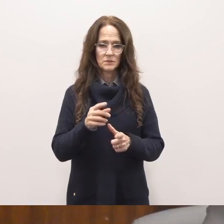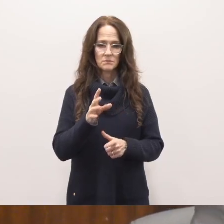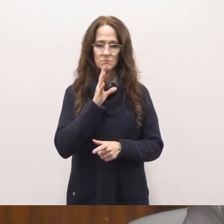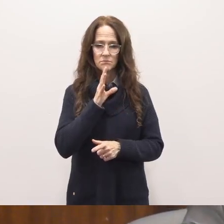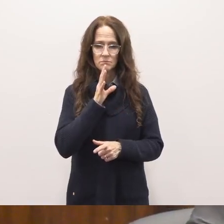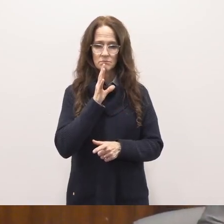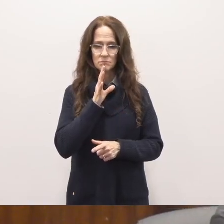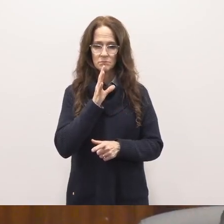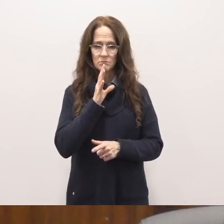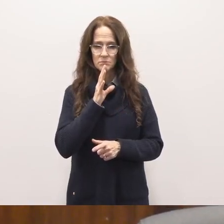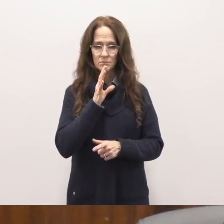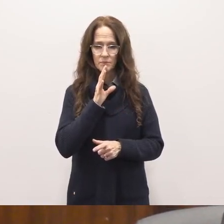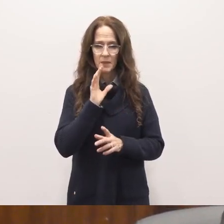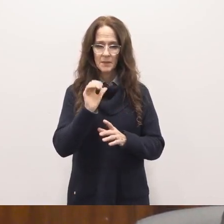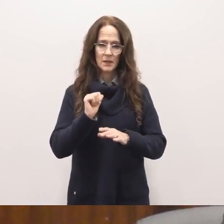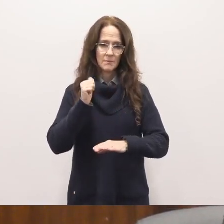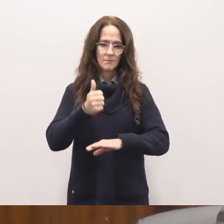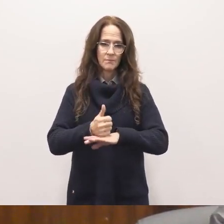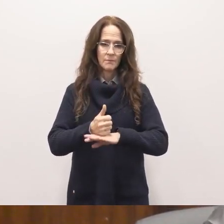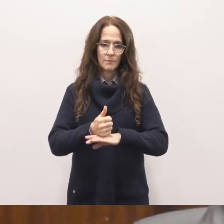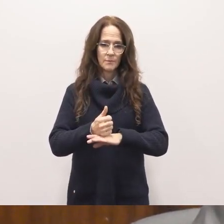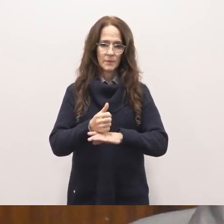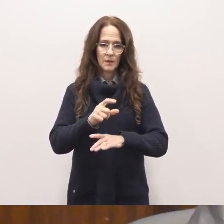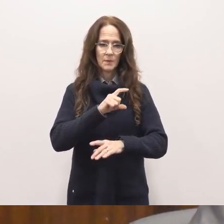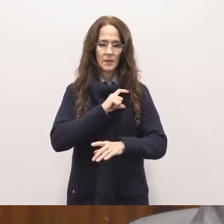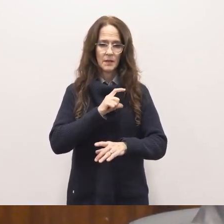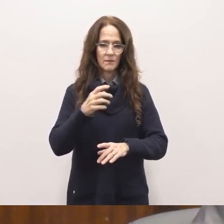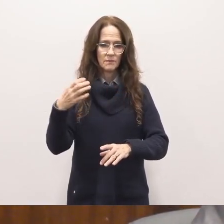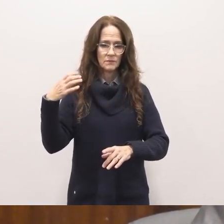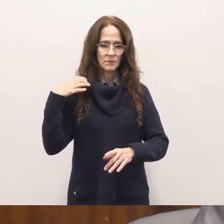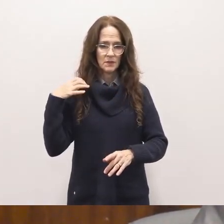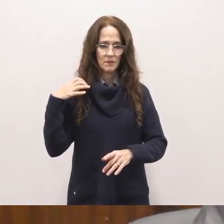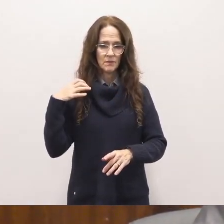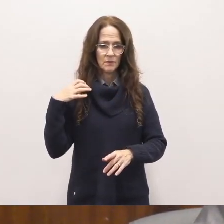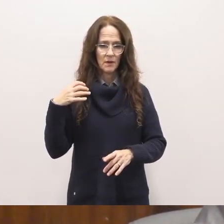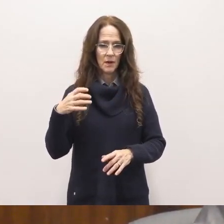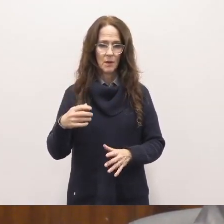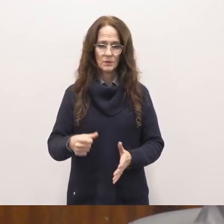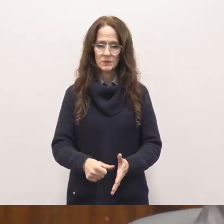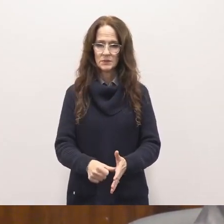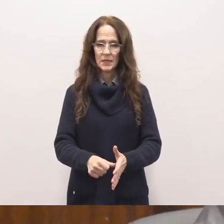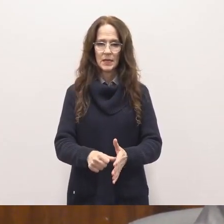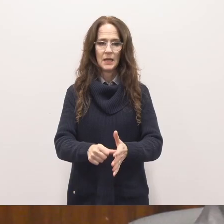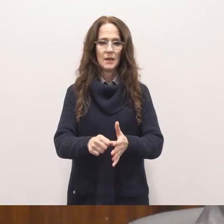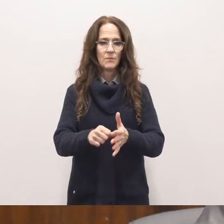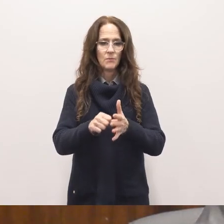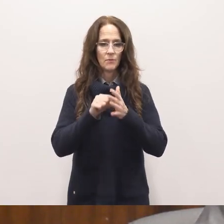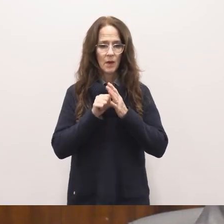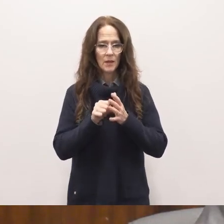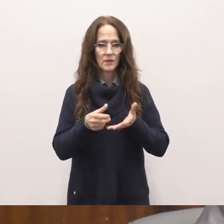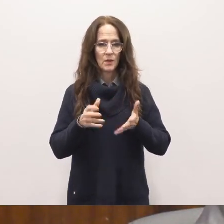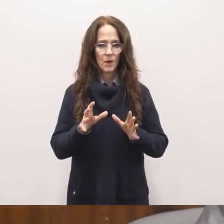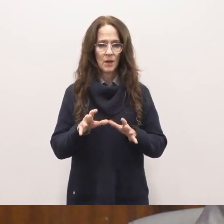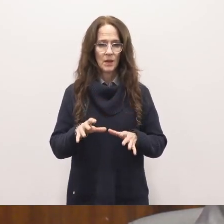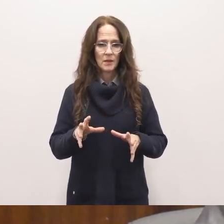the police chief, I couldn't have been more impressed with the way that he took accountability,